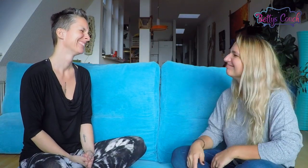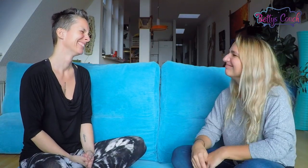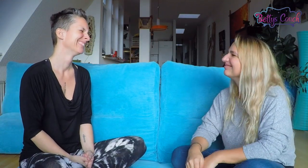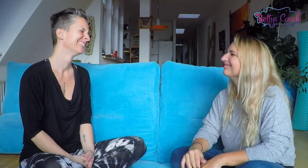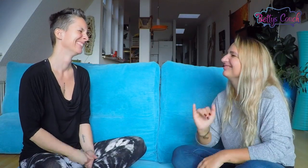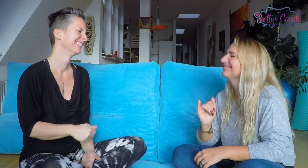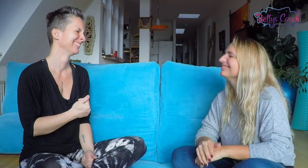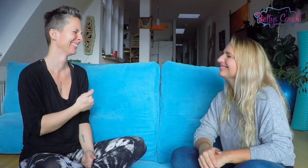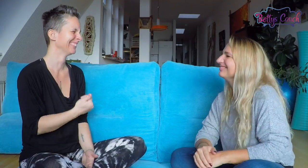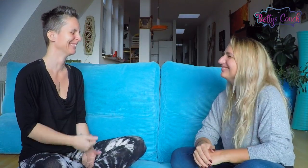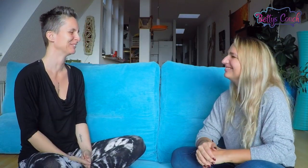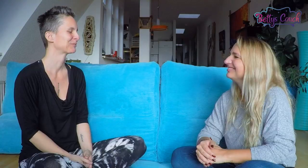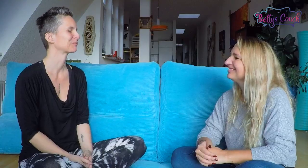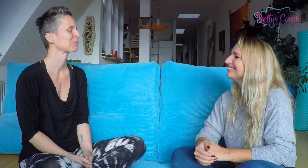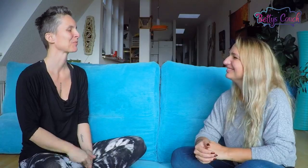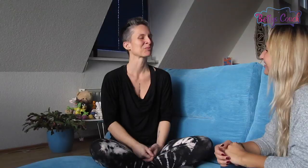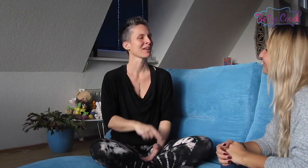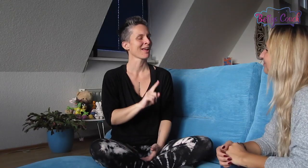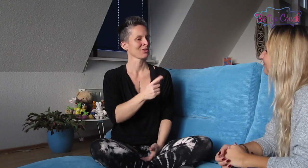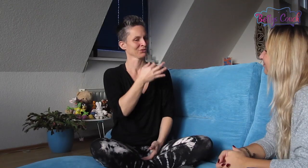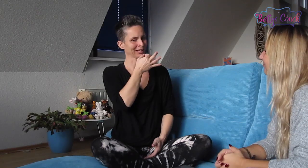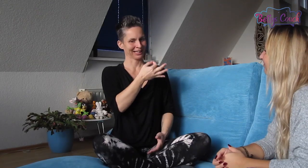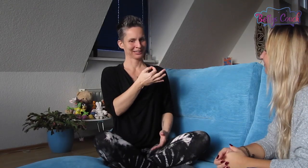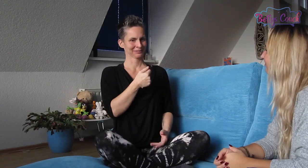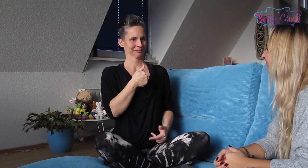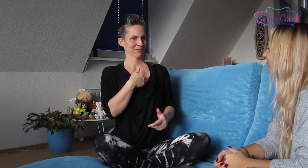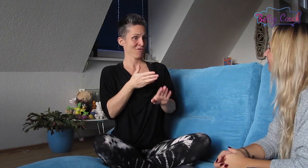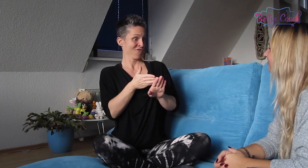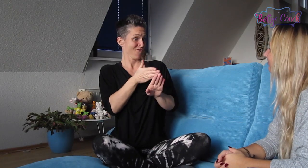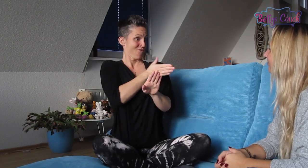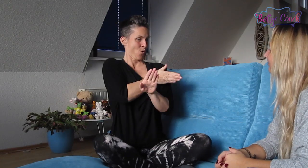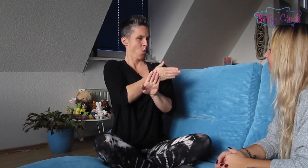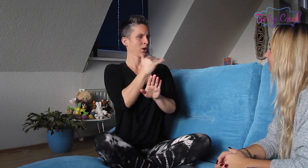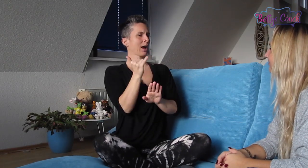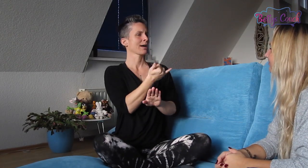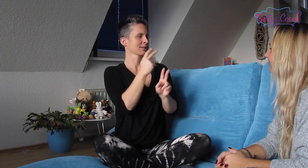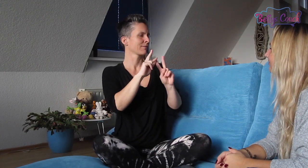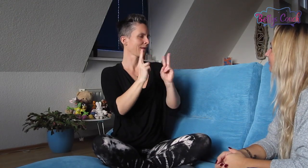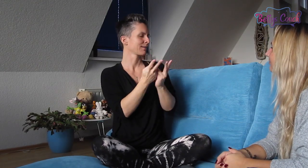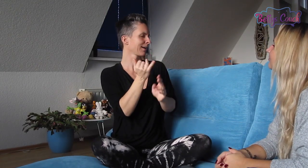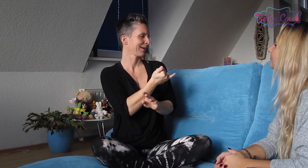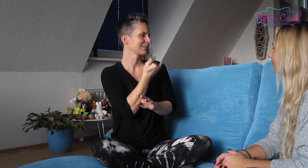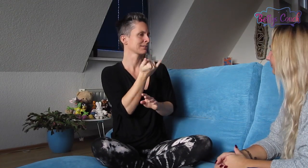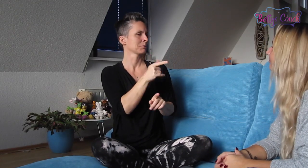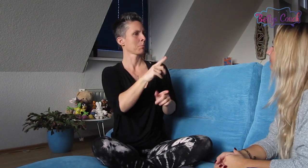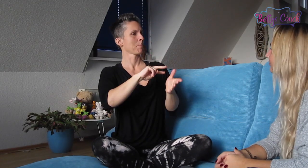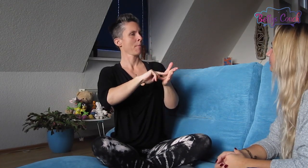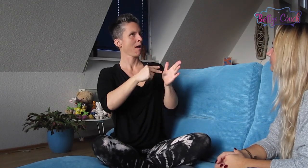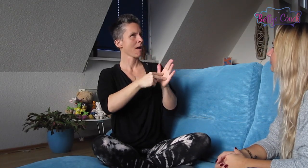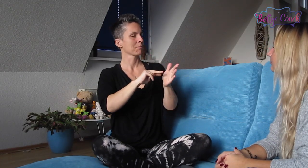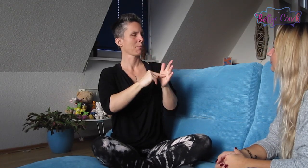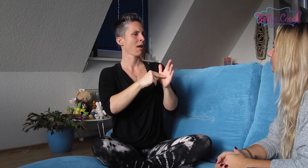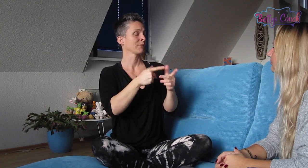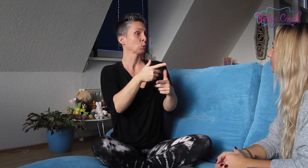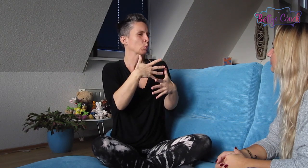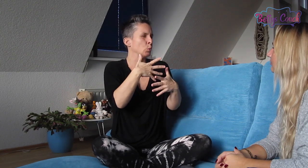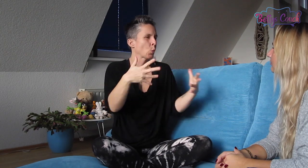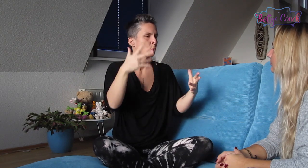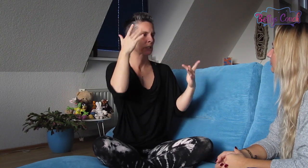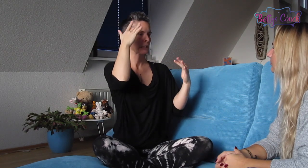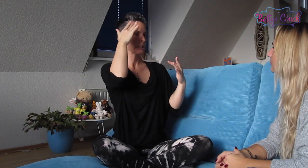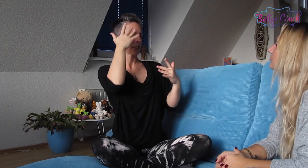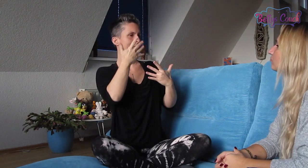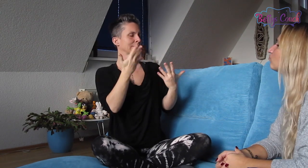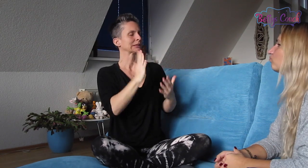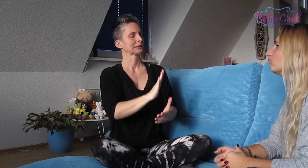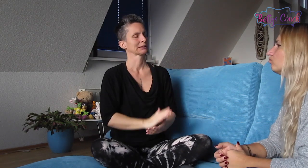Then my next question. What were your biggest concerns when planning your trip around the world?